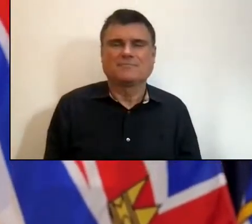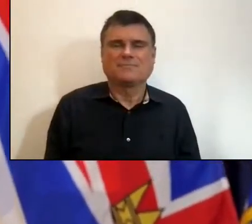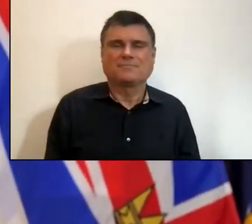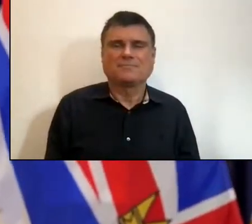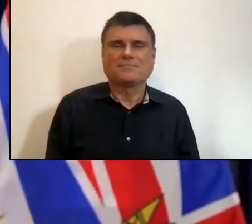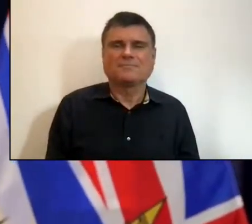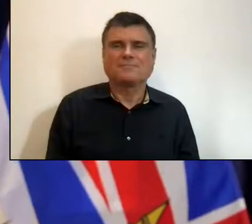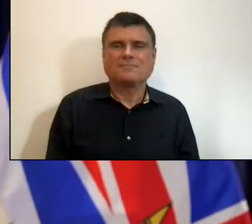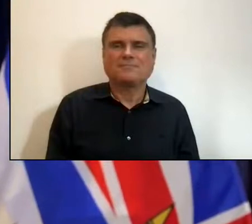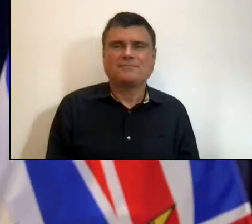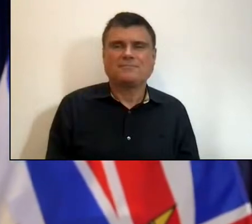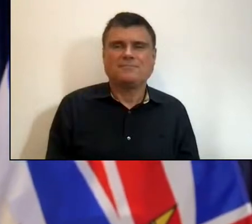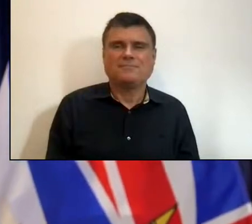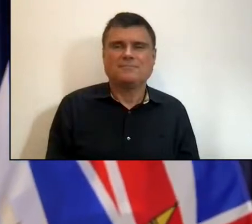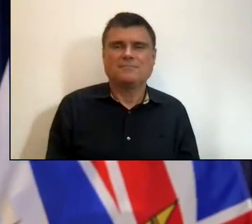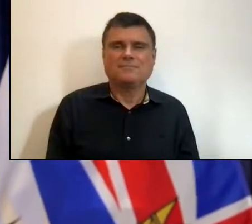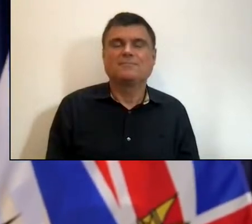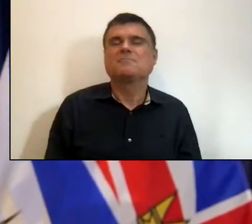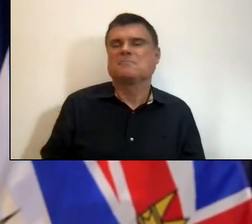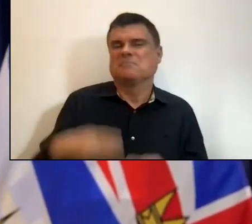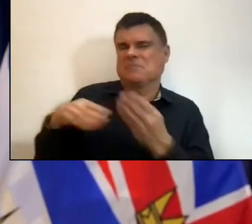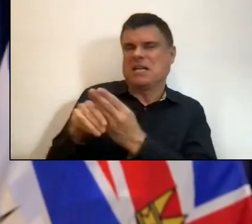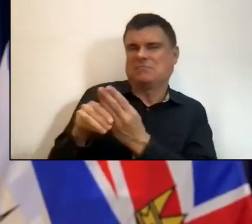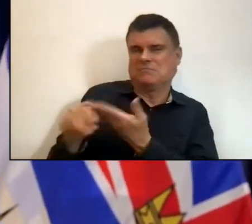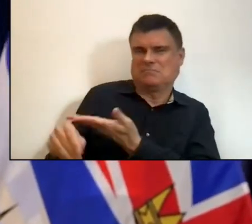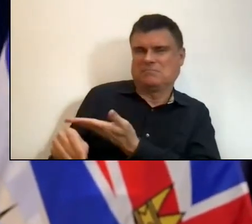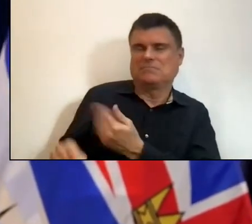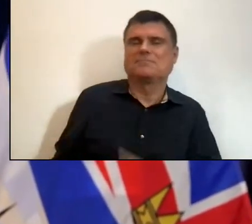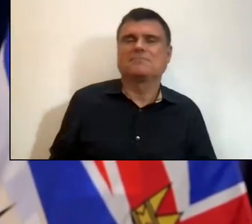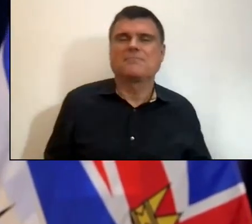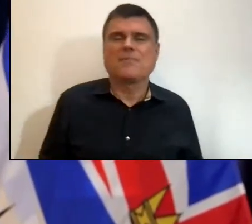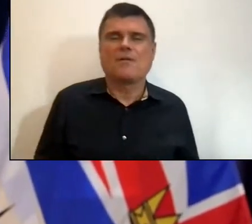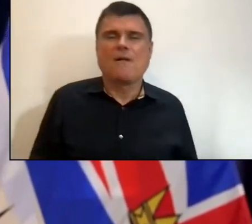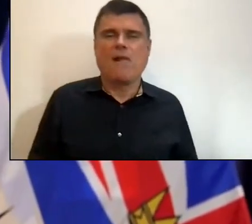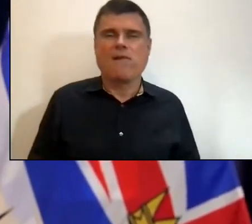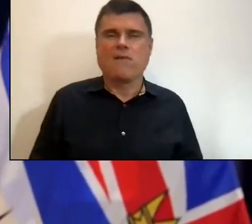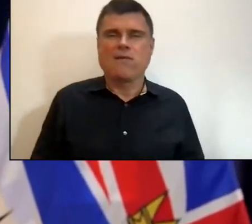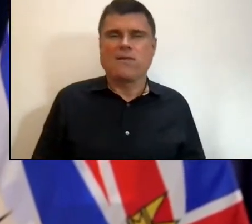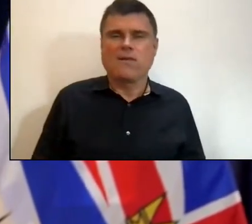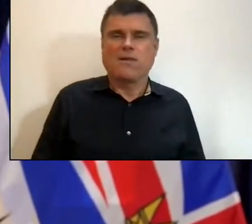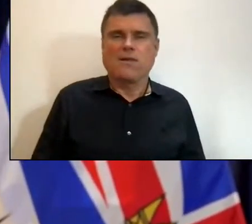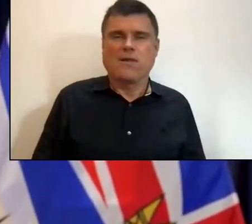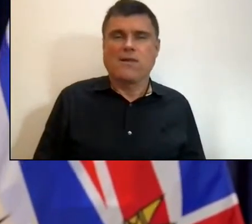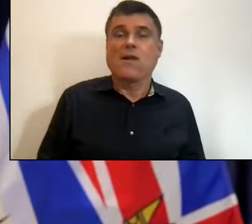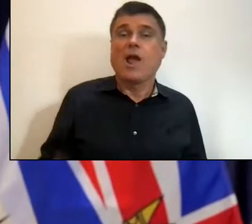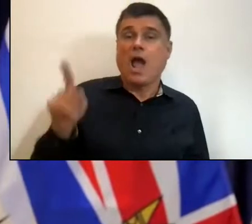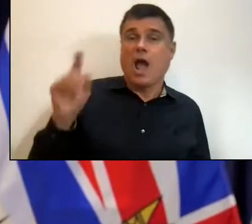They did twice as many, yes, than they did the previous day